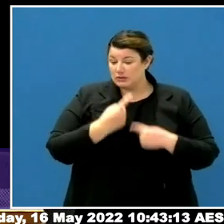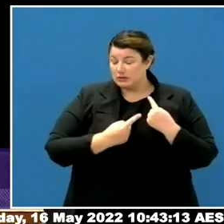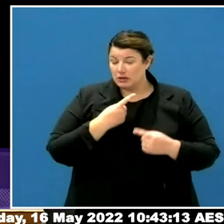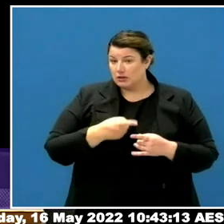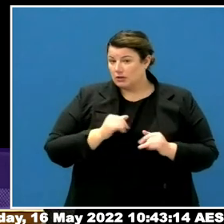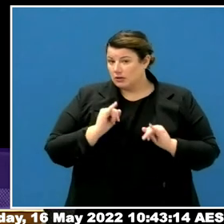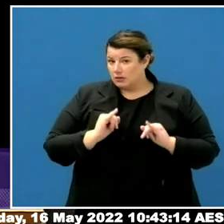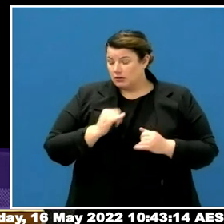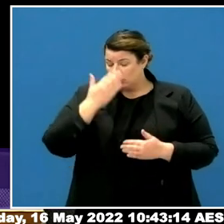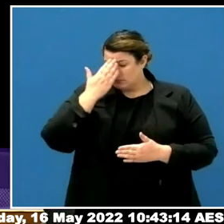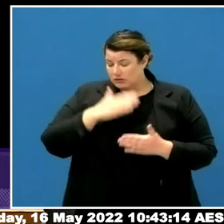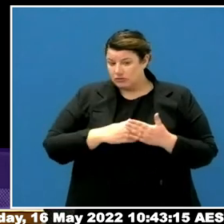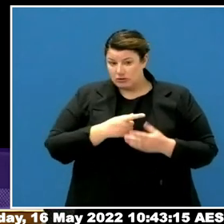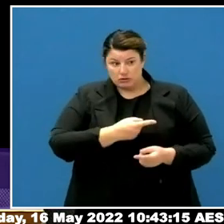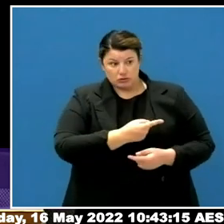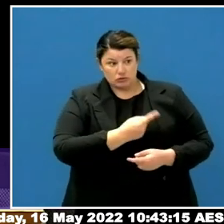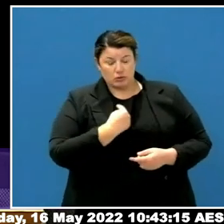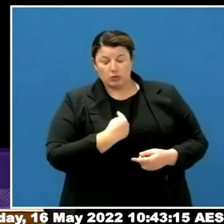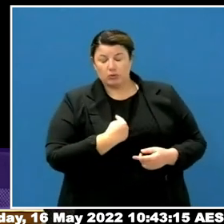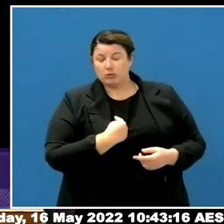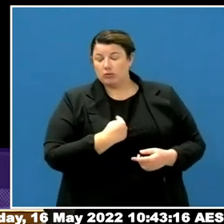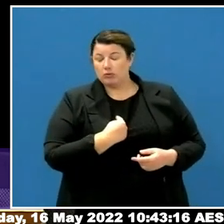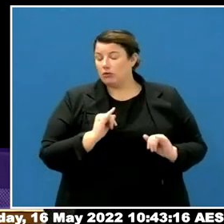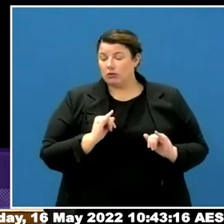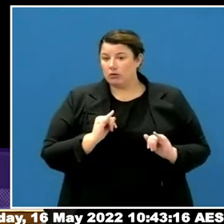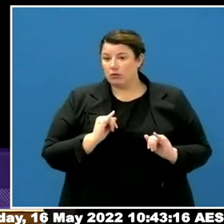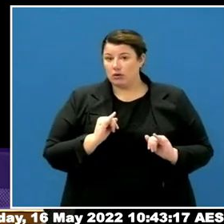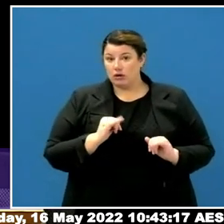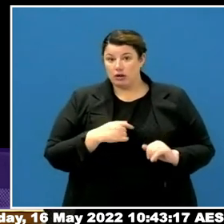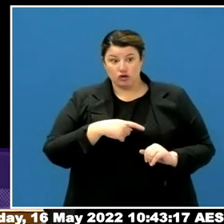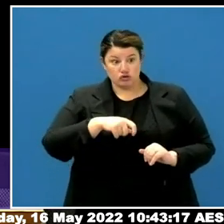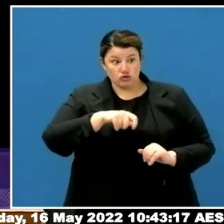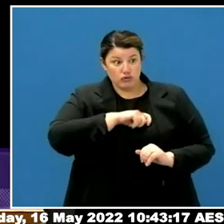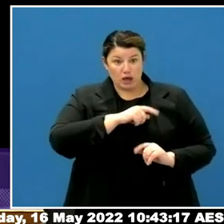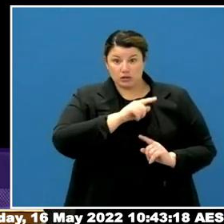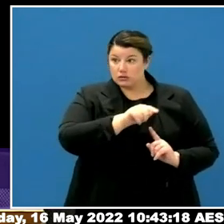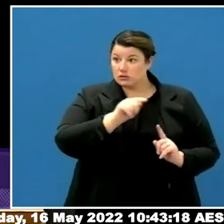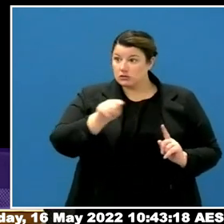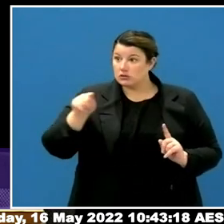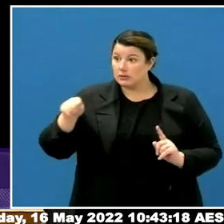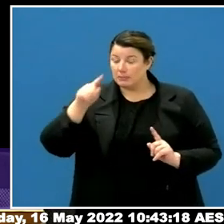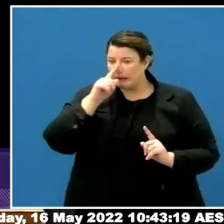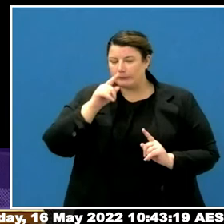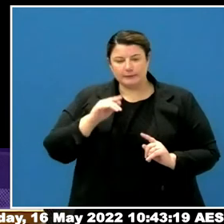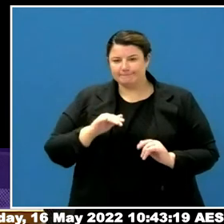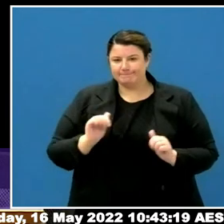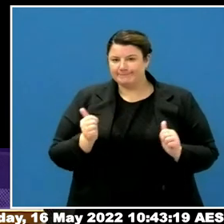abuse and how they developed a deep mistrust of people they did not know being involved in